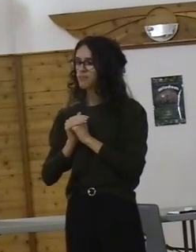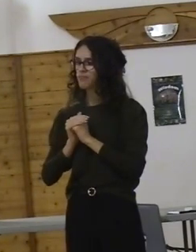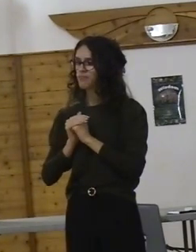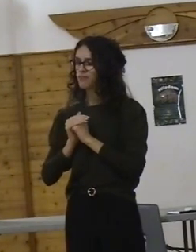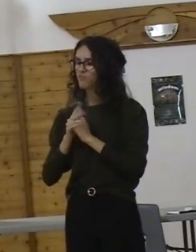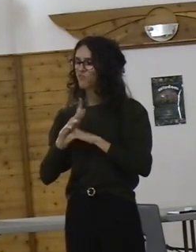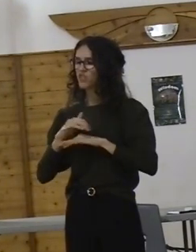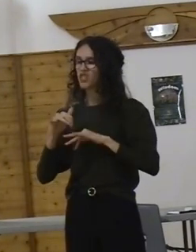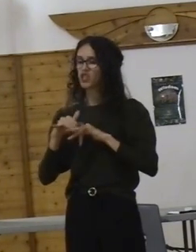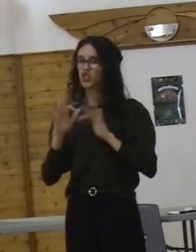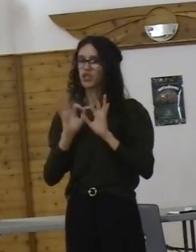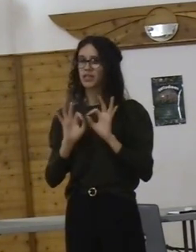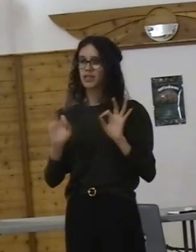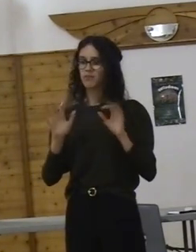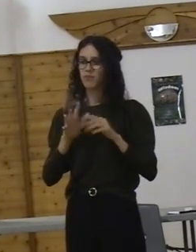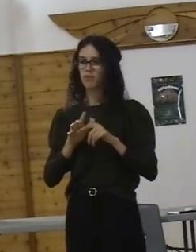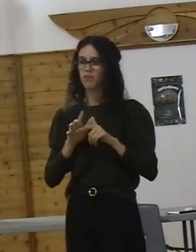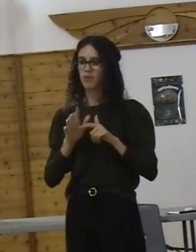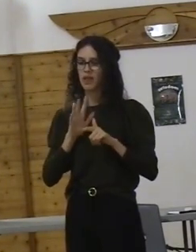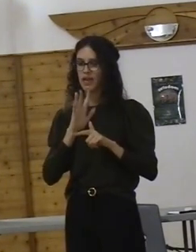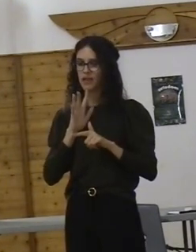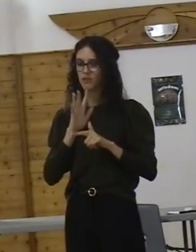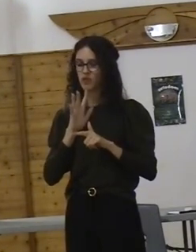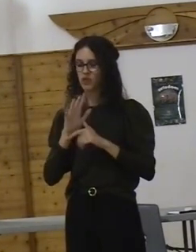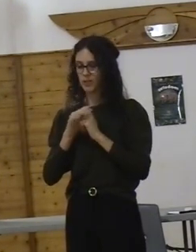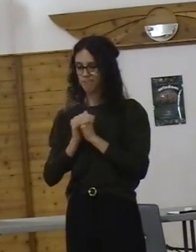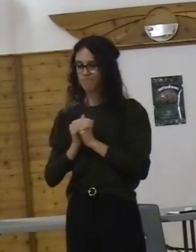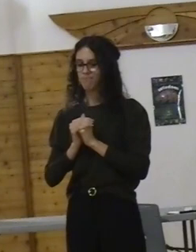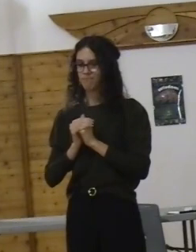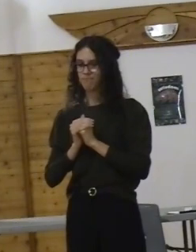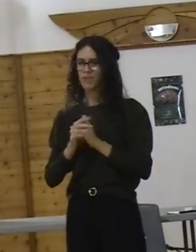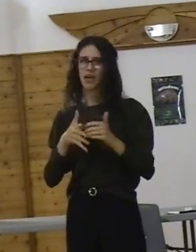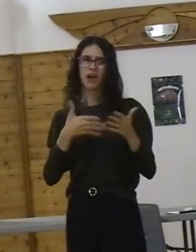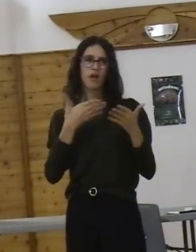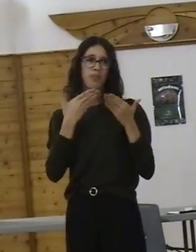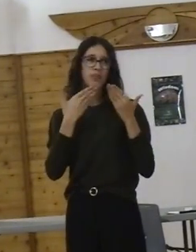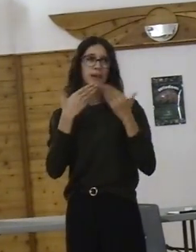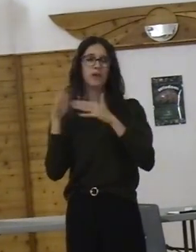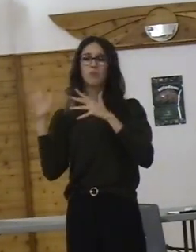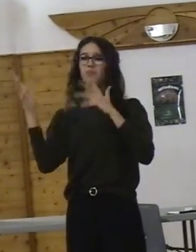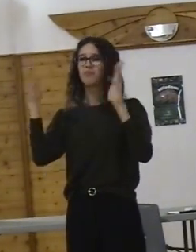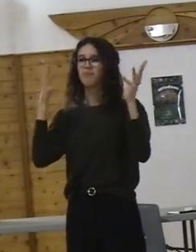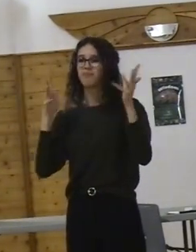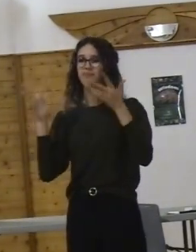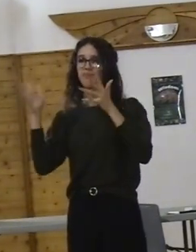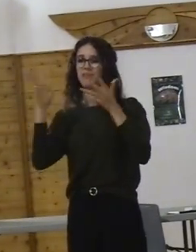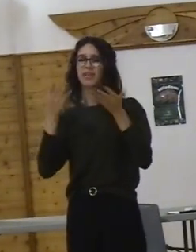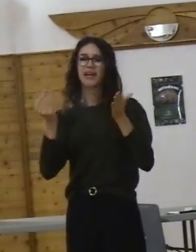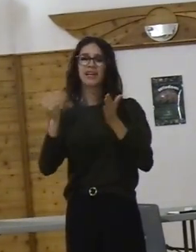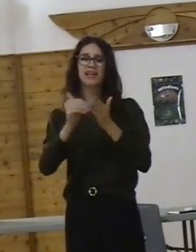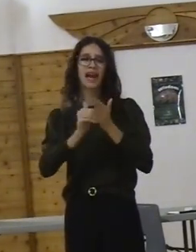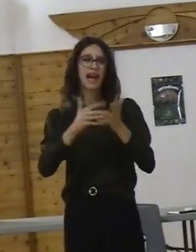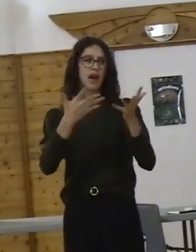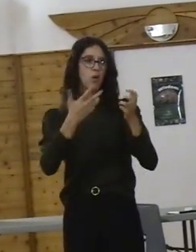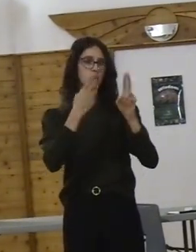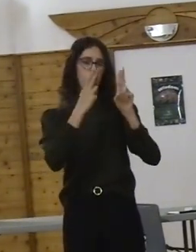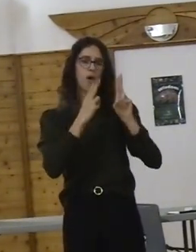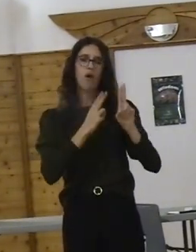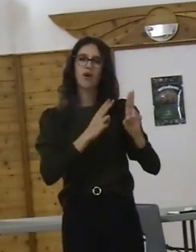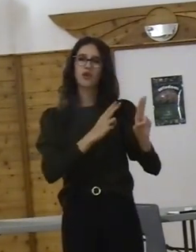to my property thank you, God again I just wanted to honor you